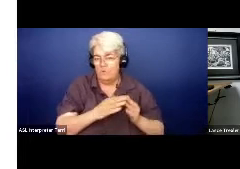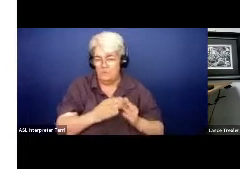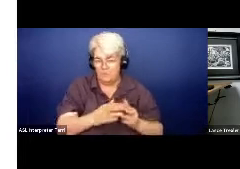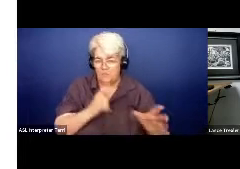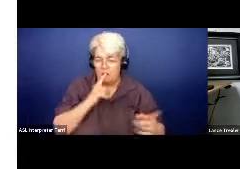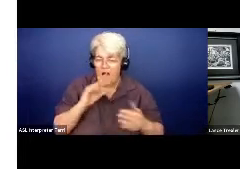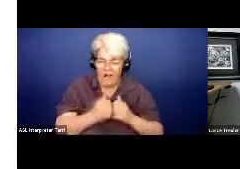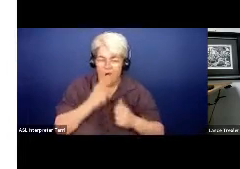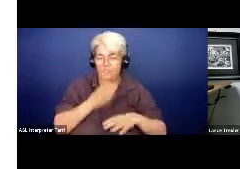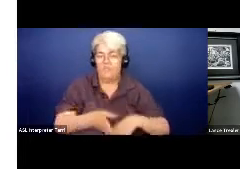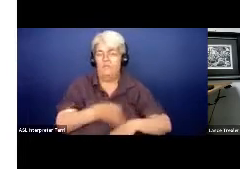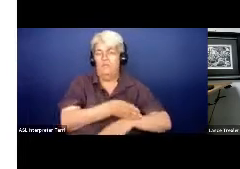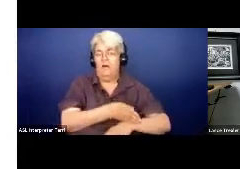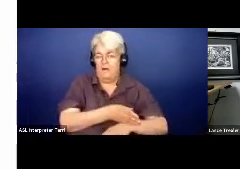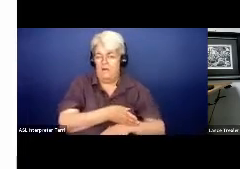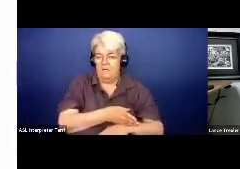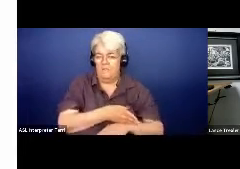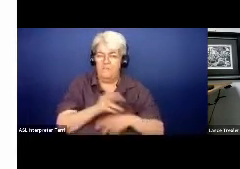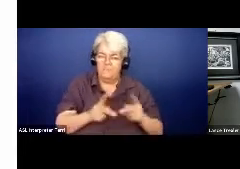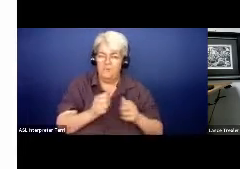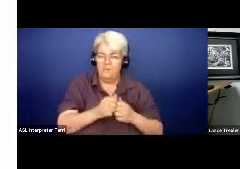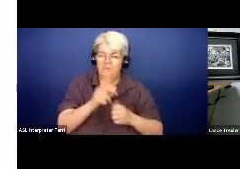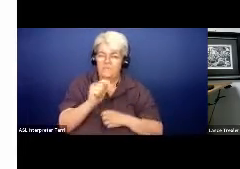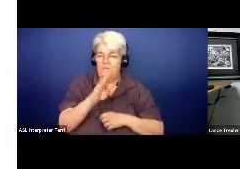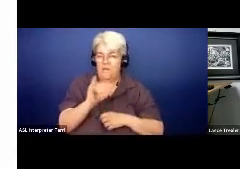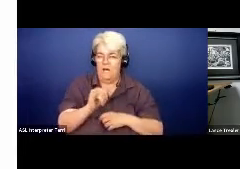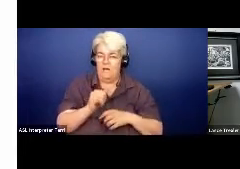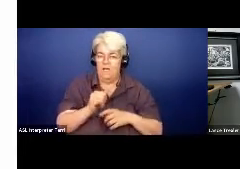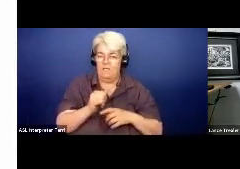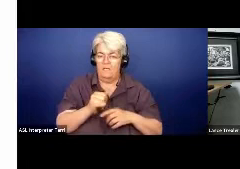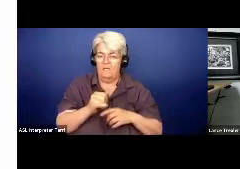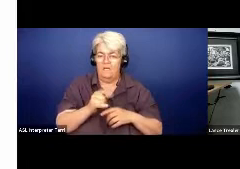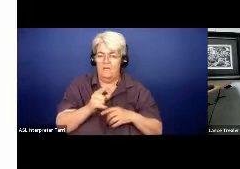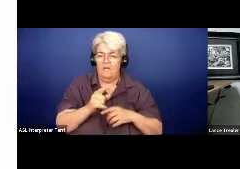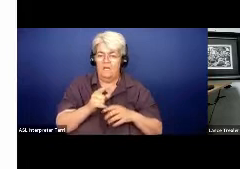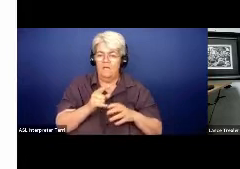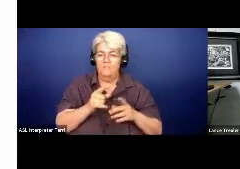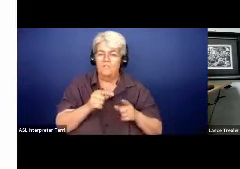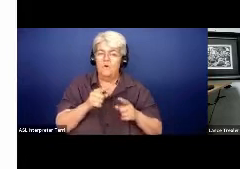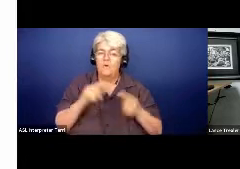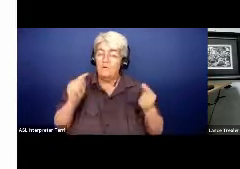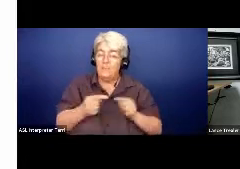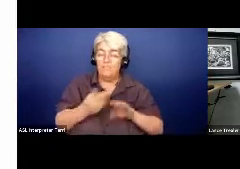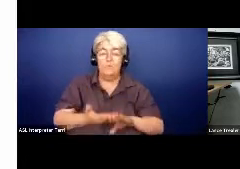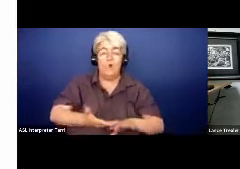recovery for people with traumatic brain injury long after their injury. 60% of people that